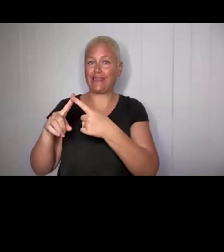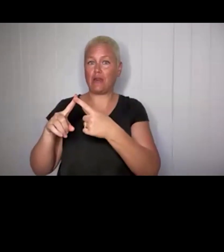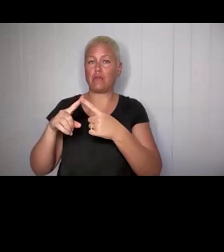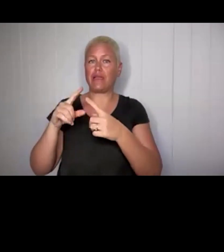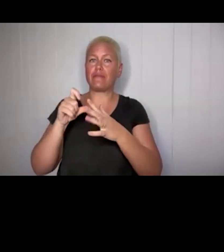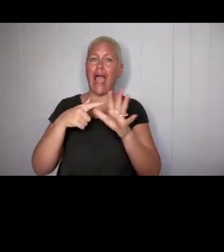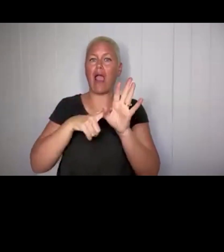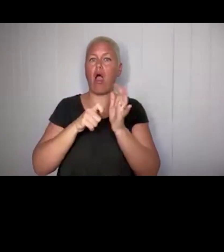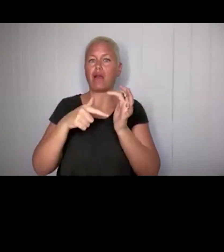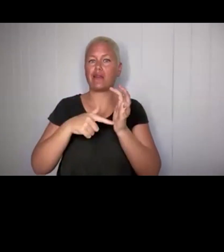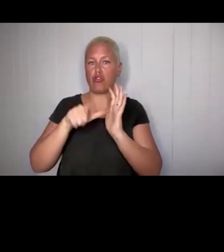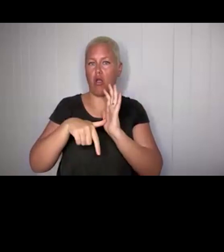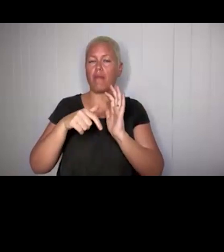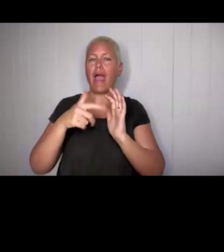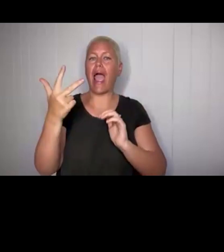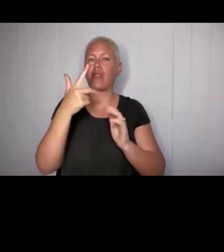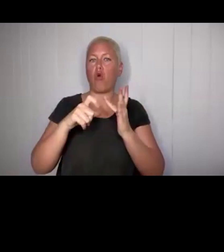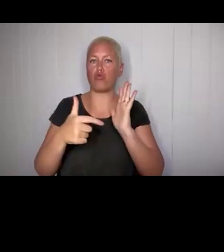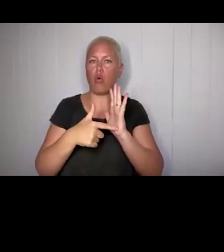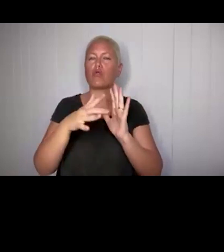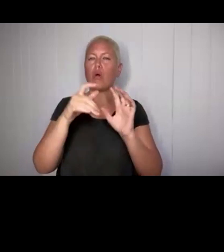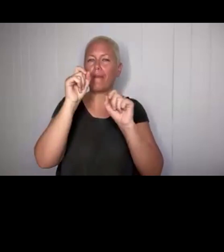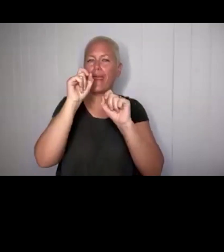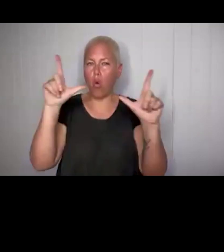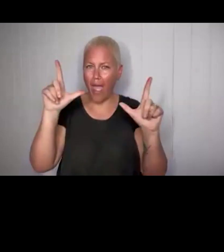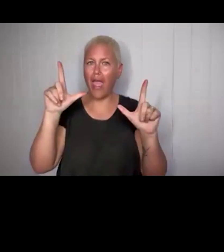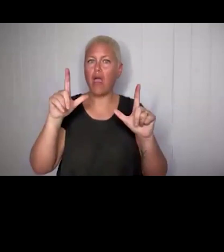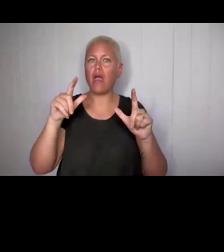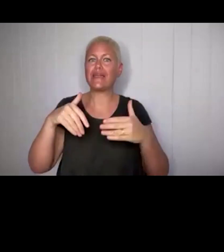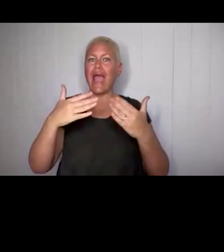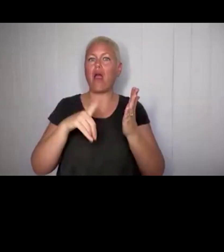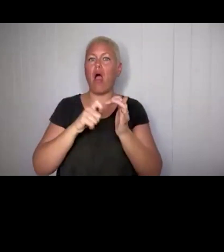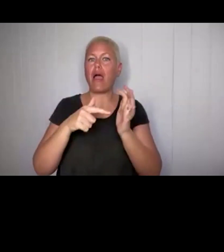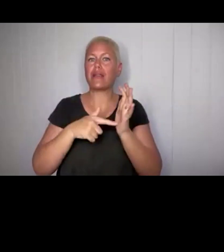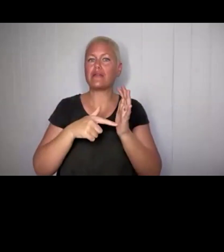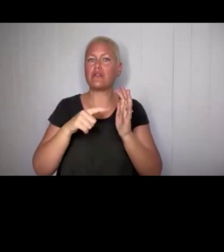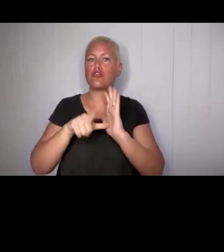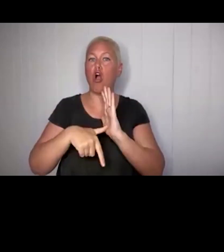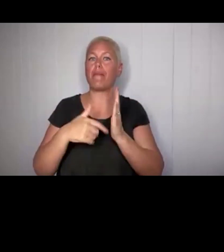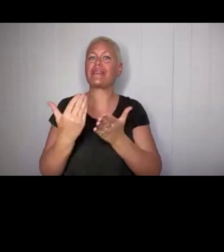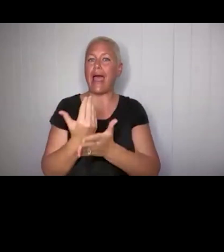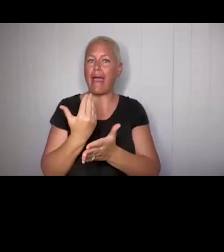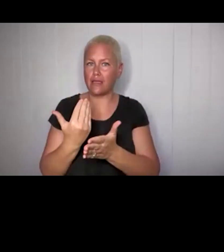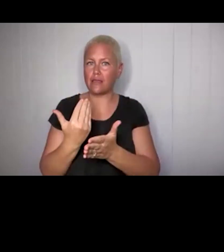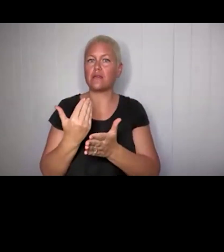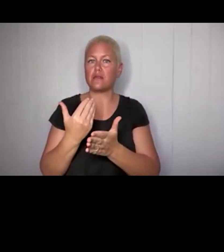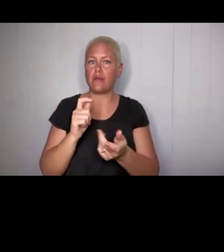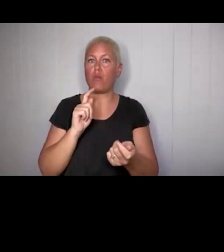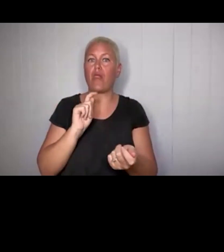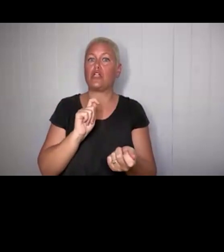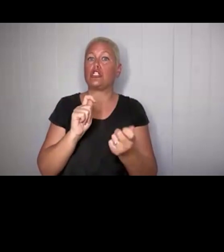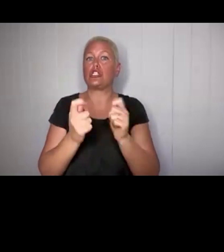eighth of October. Just be very aware of the daylight savings change, because we got stuck